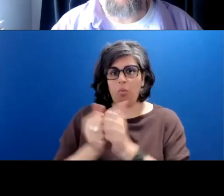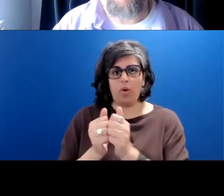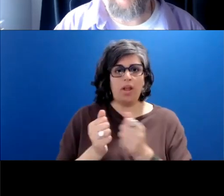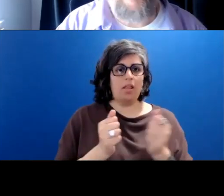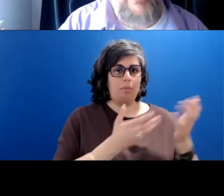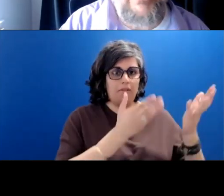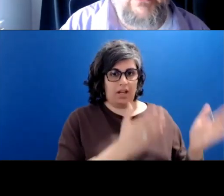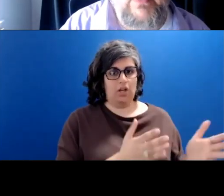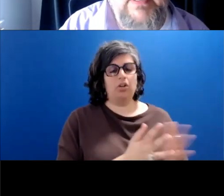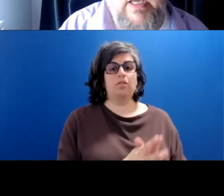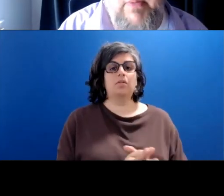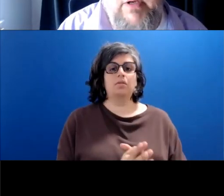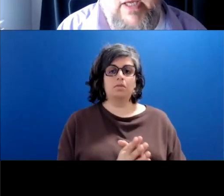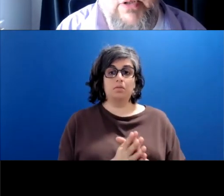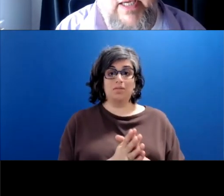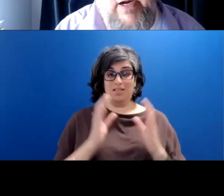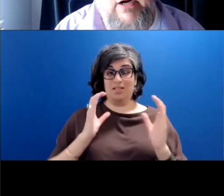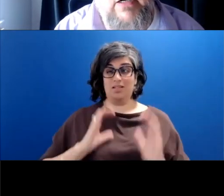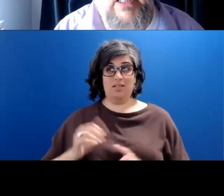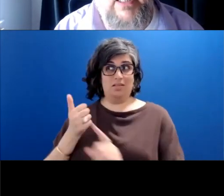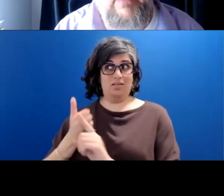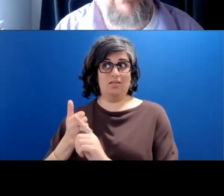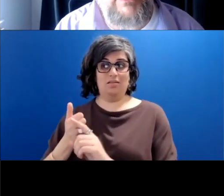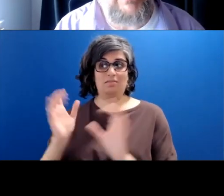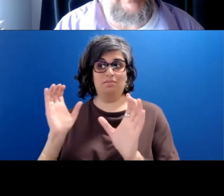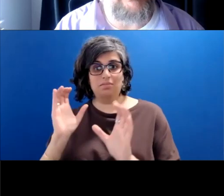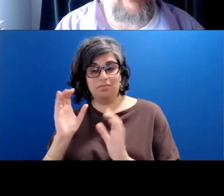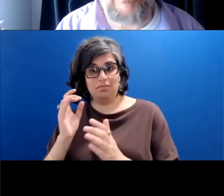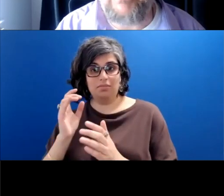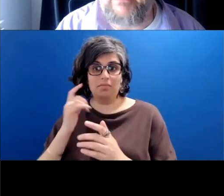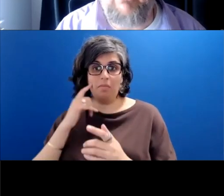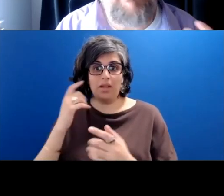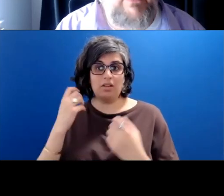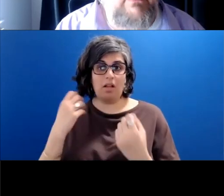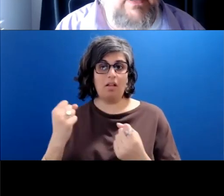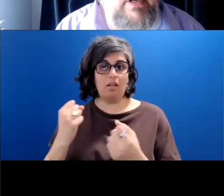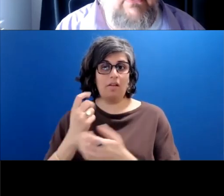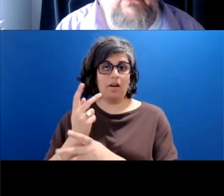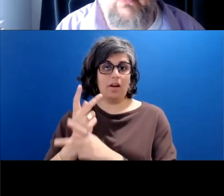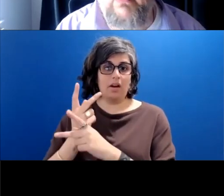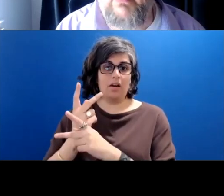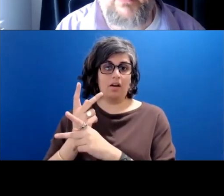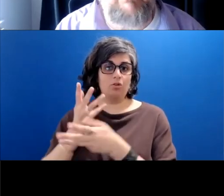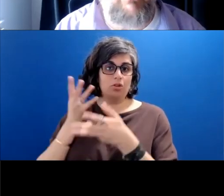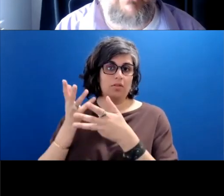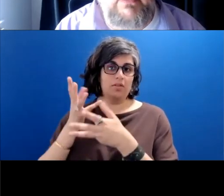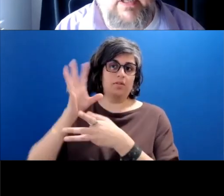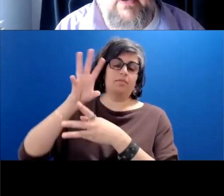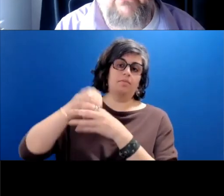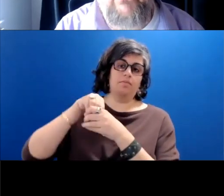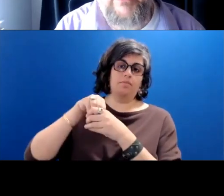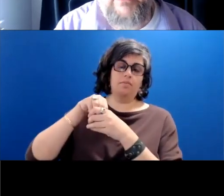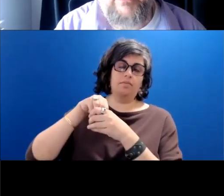So for clients who are seeking mental healthcare services that are part of, or all of,